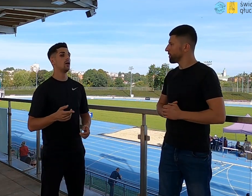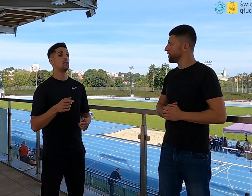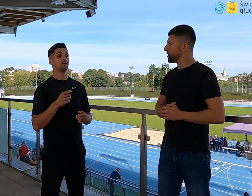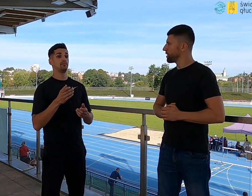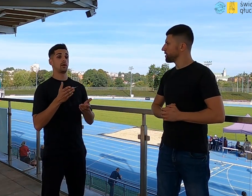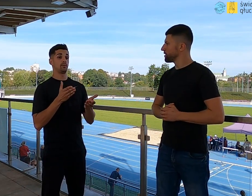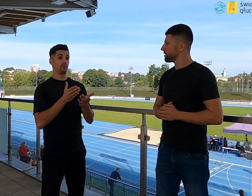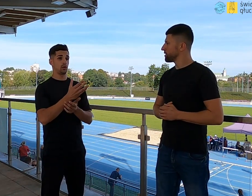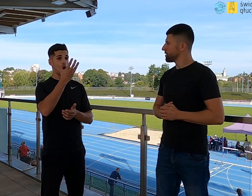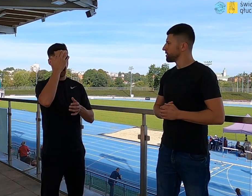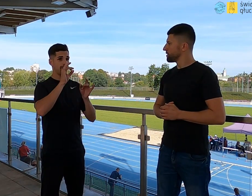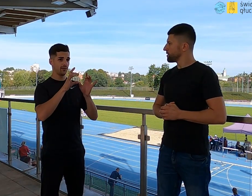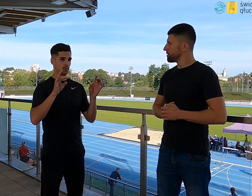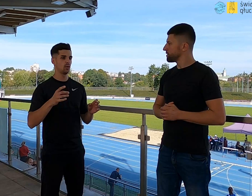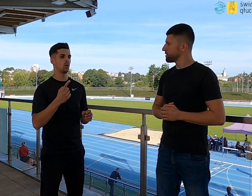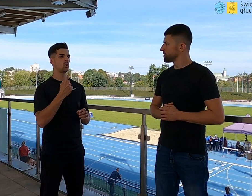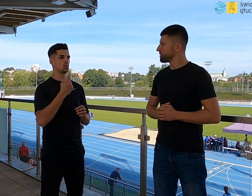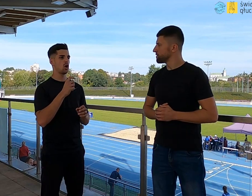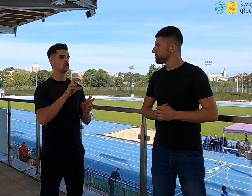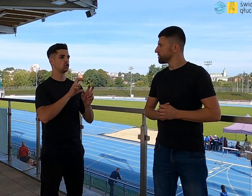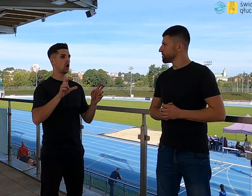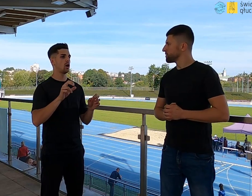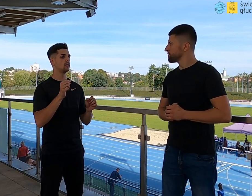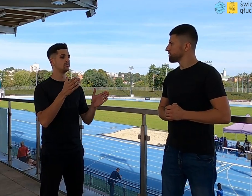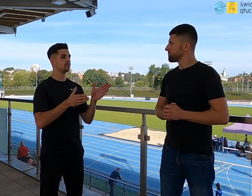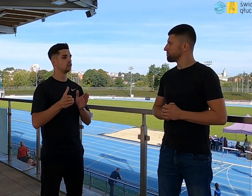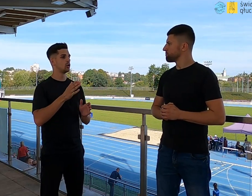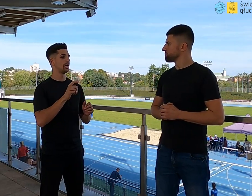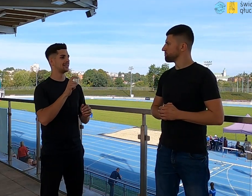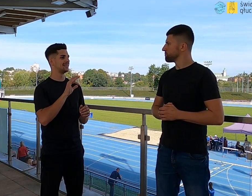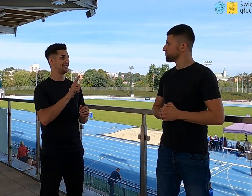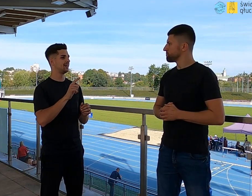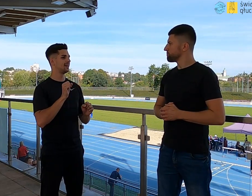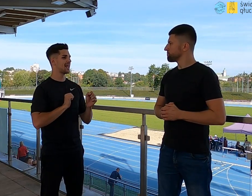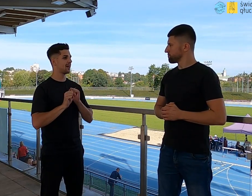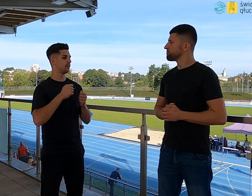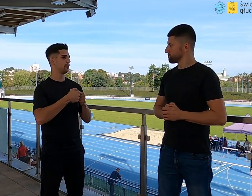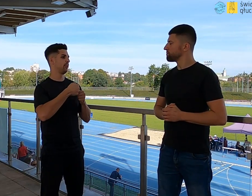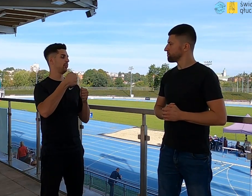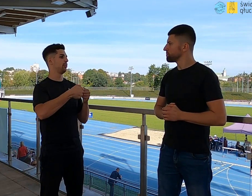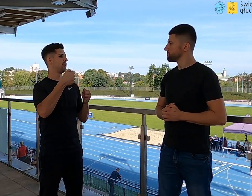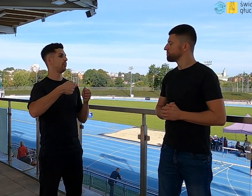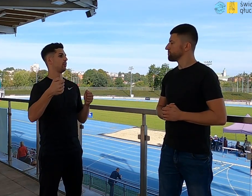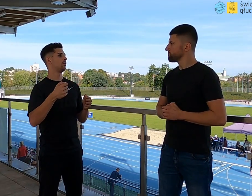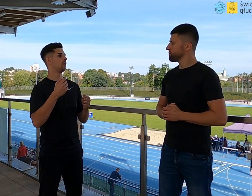Due to the coronavirus pandemic, the time of my preparation, training cycles extended.